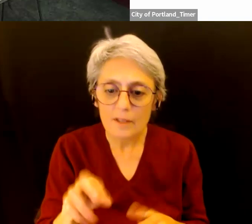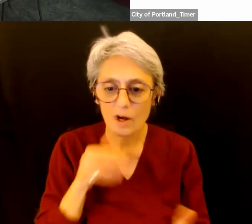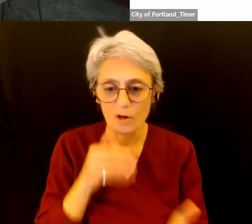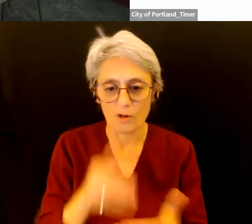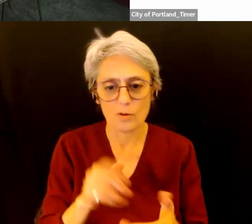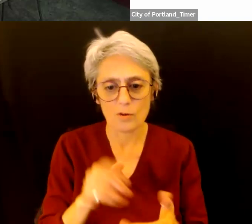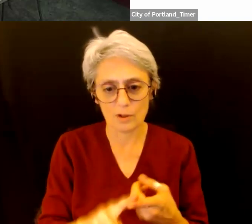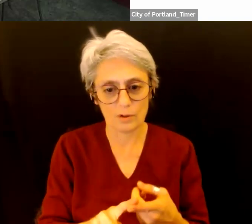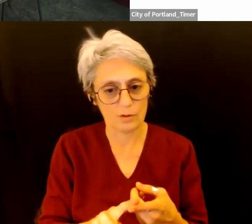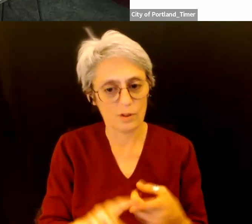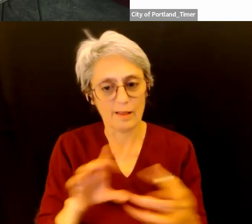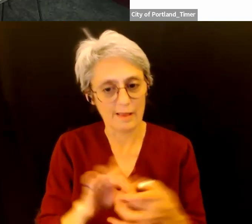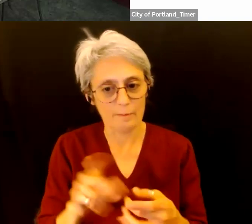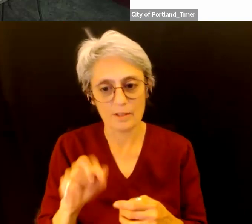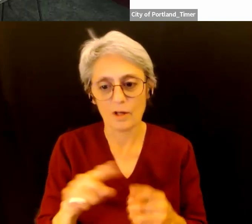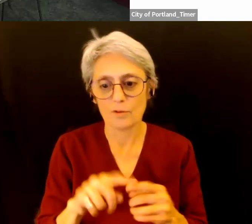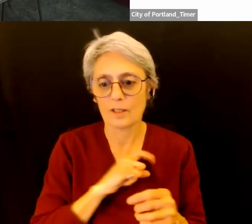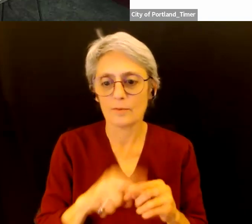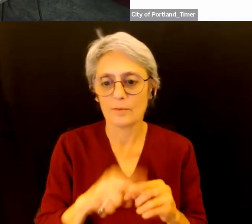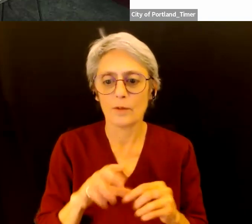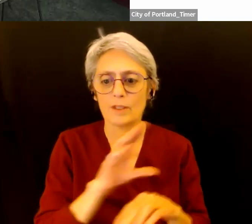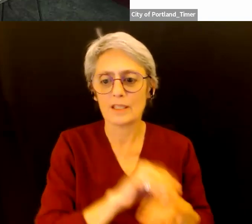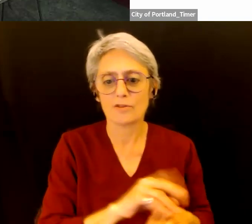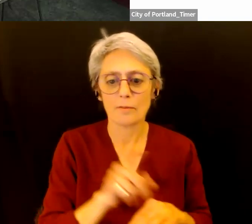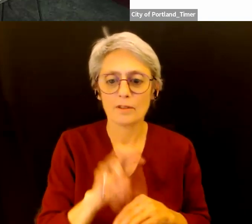Why are we wanting to increase funding to a bureau that is not trusted by the people of Brooklyn?